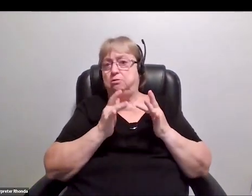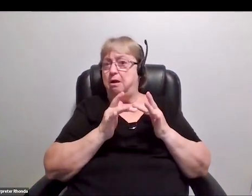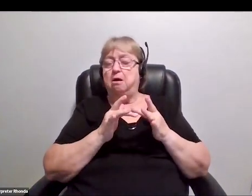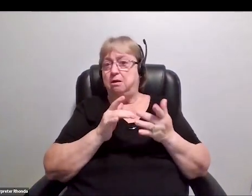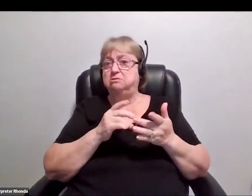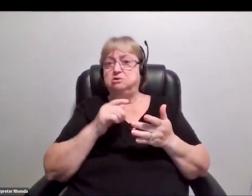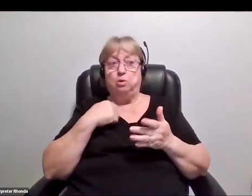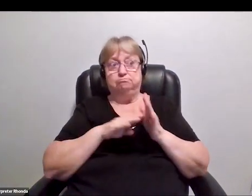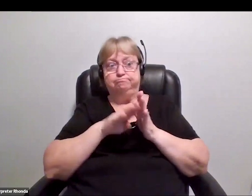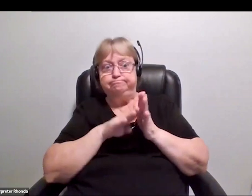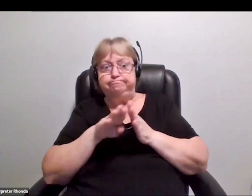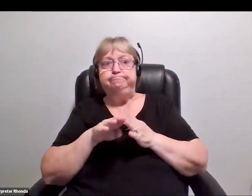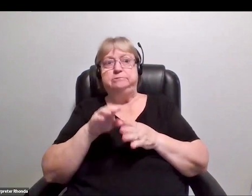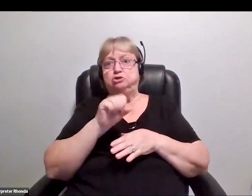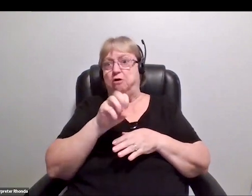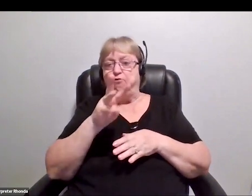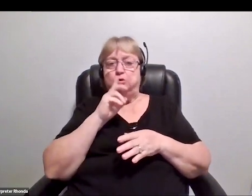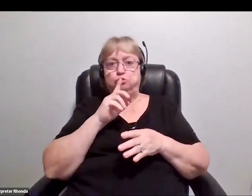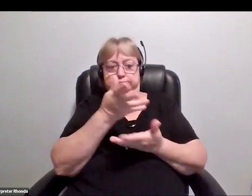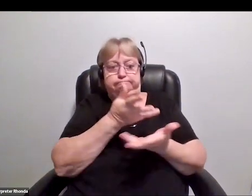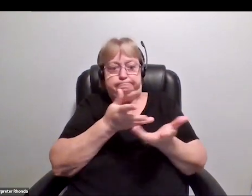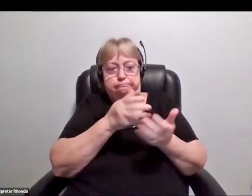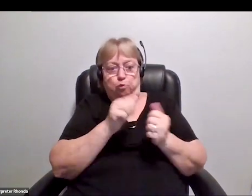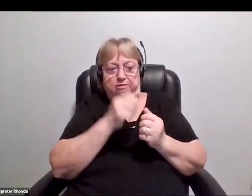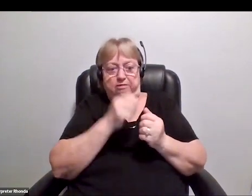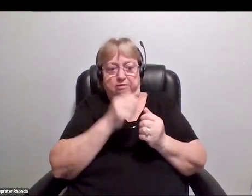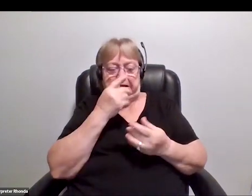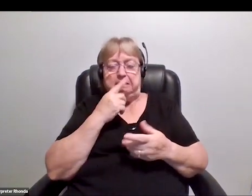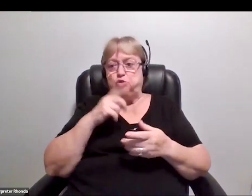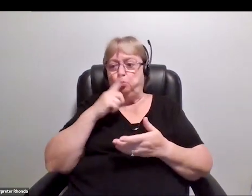You could plot the data or save the data to sonify at a later date.